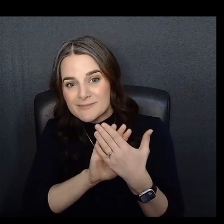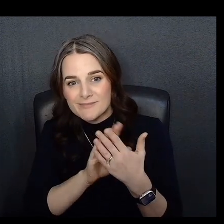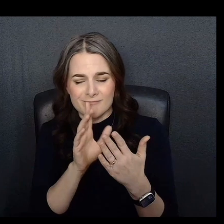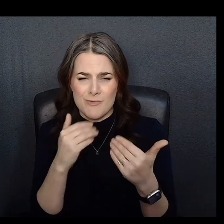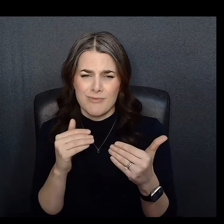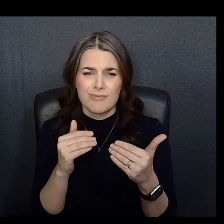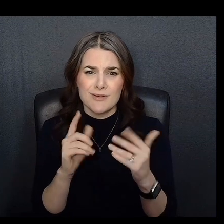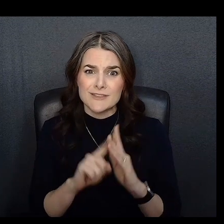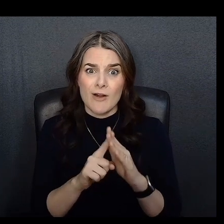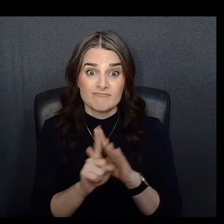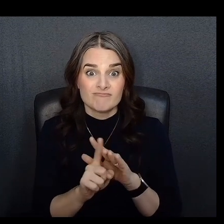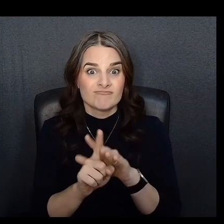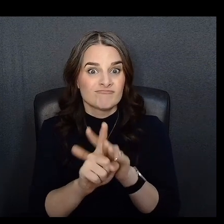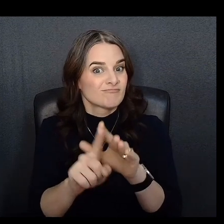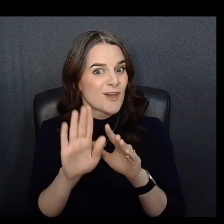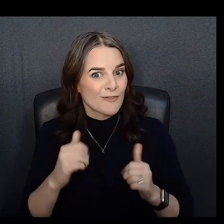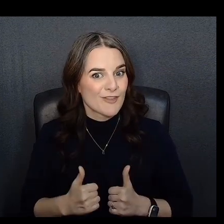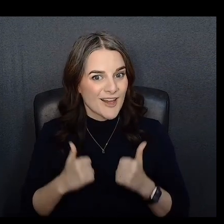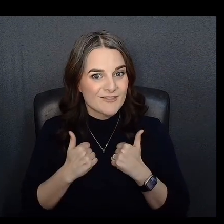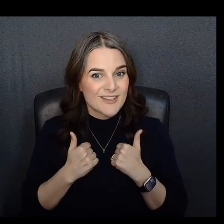enter a person's life. And so vocabulary needs are going